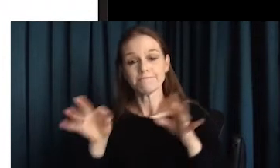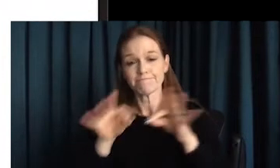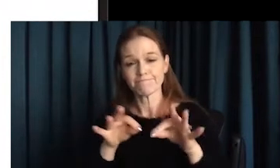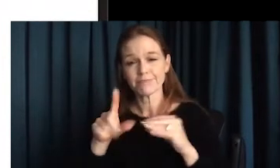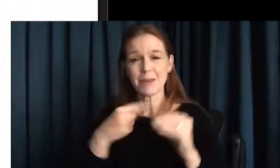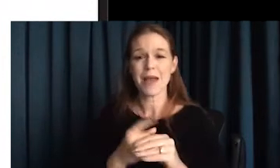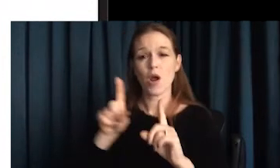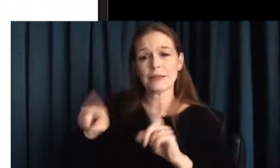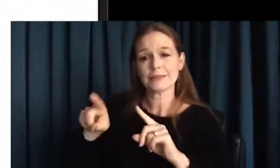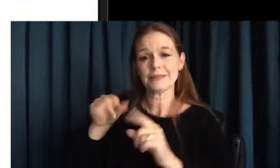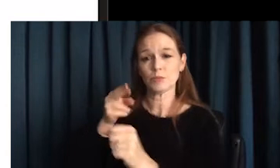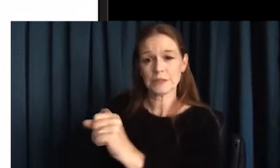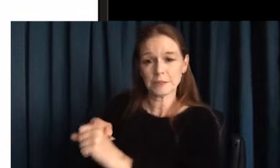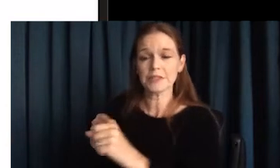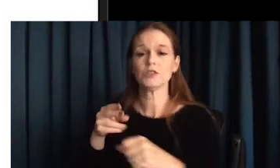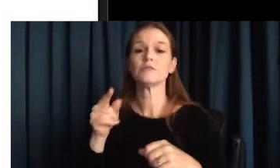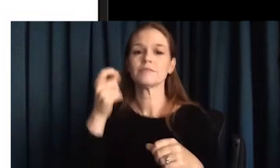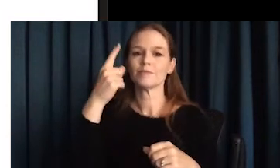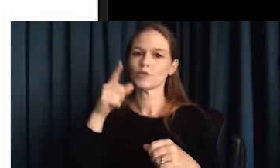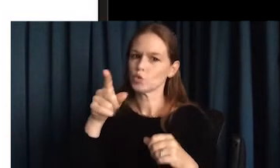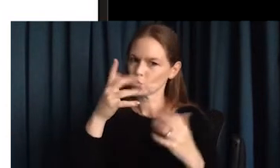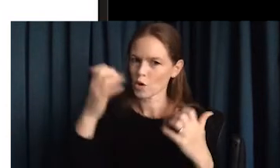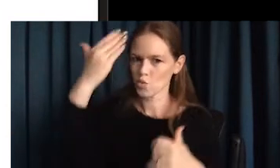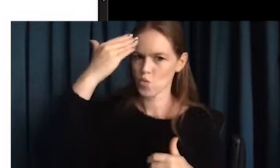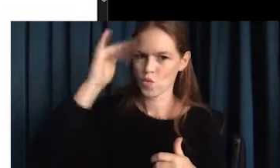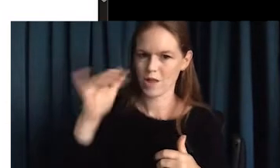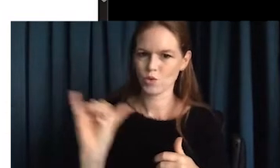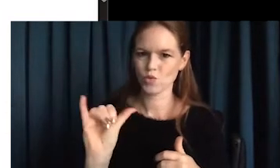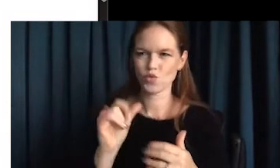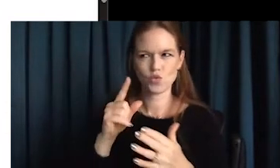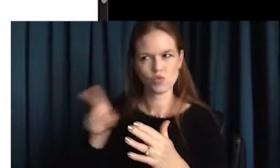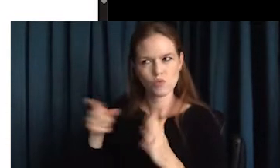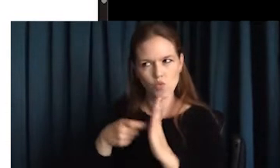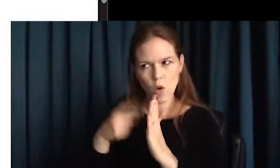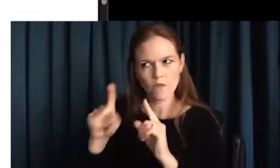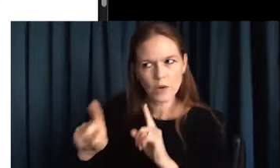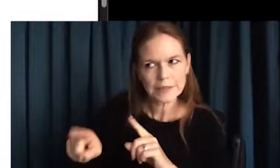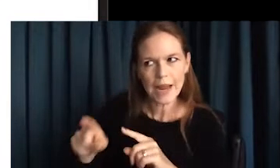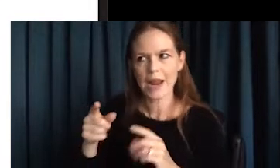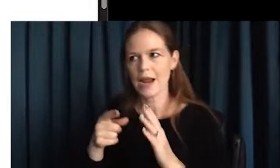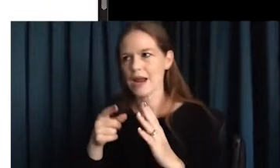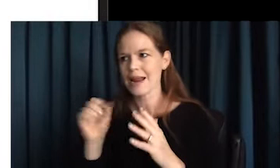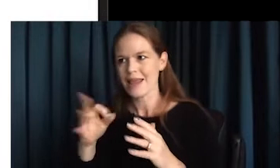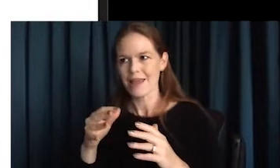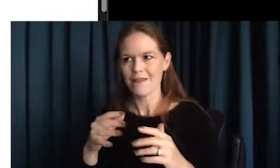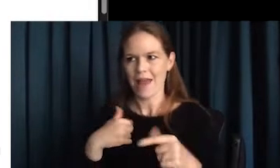And of course this is something you want to be aware of as well. What are the attendance requirements? What do you do if you do have to miss class?